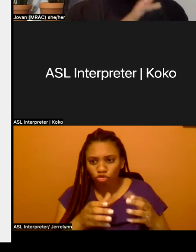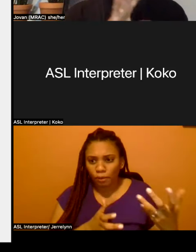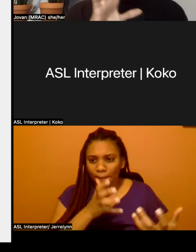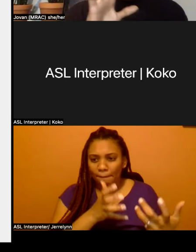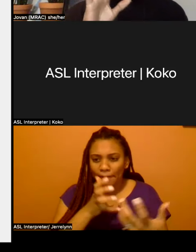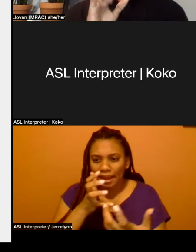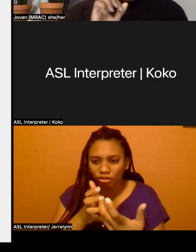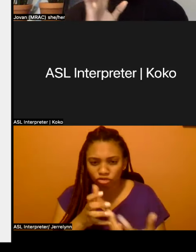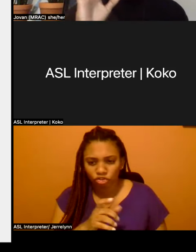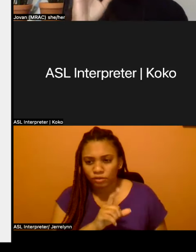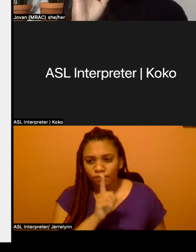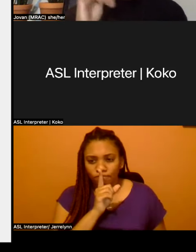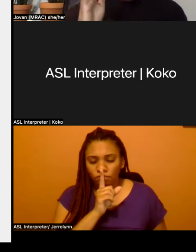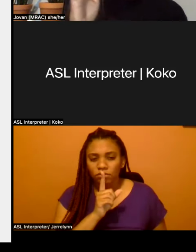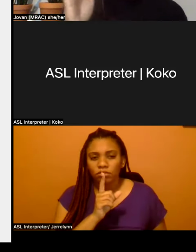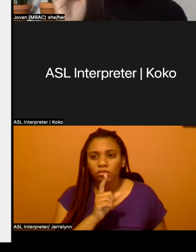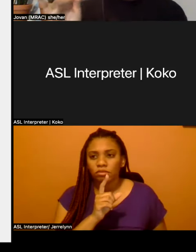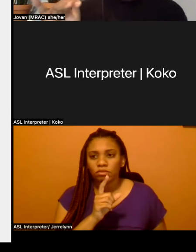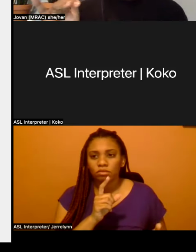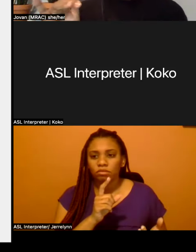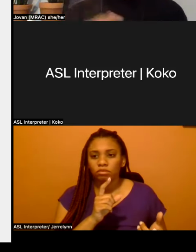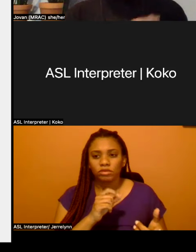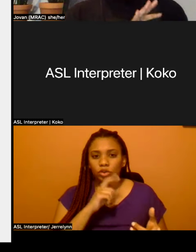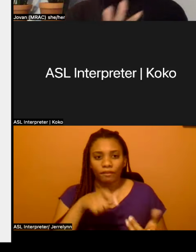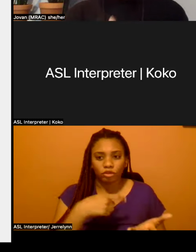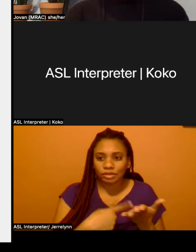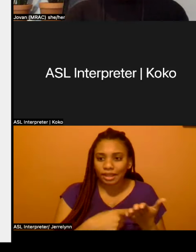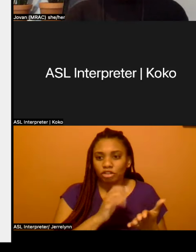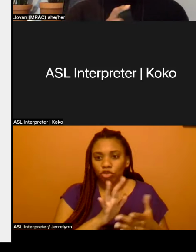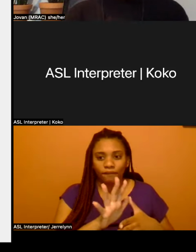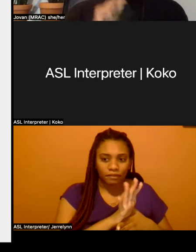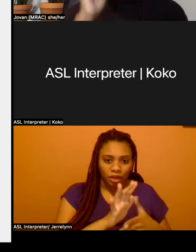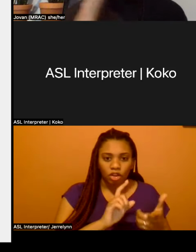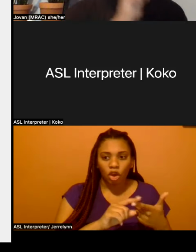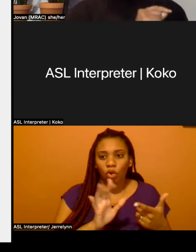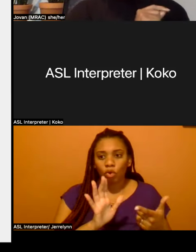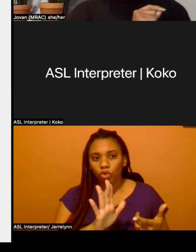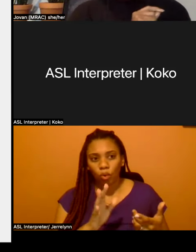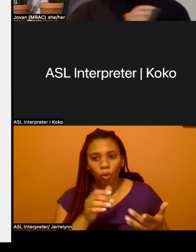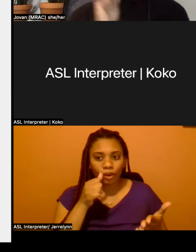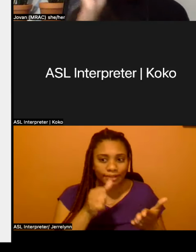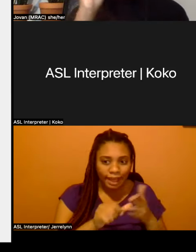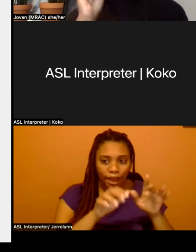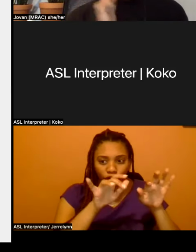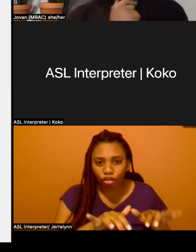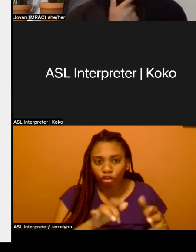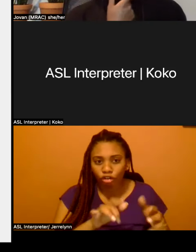in your, you know, letter or video or audio. You don't need to address that. In the application there are check boxes,